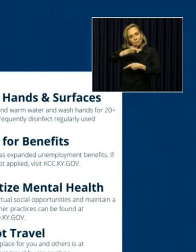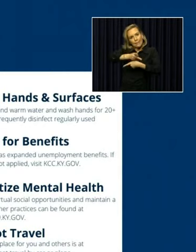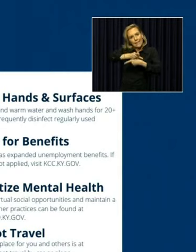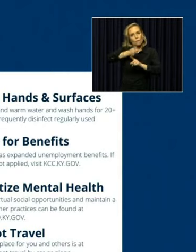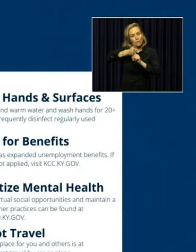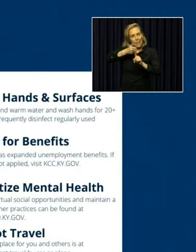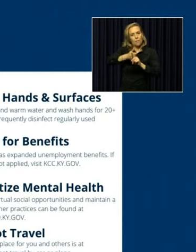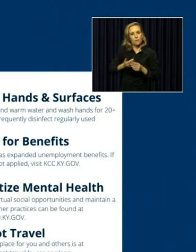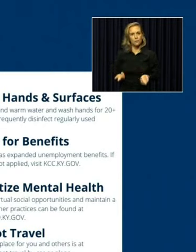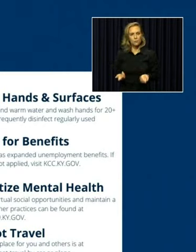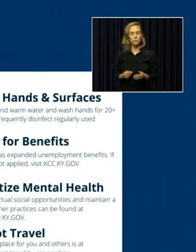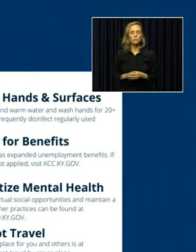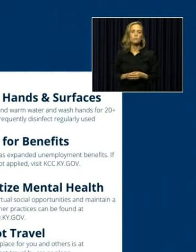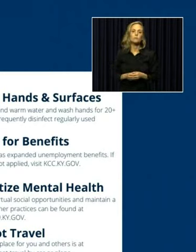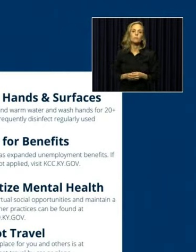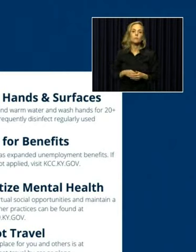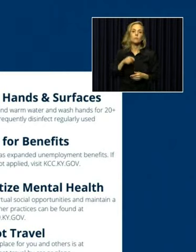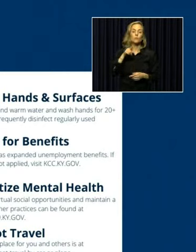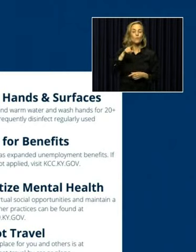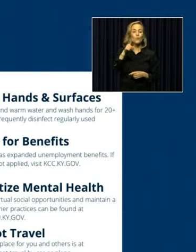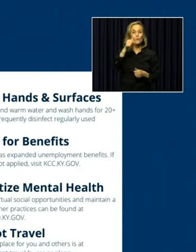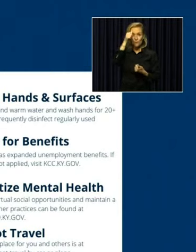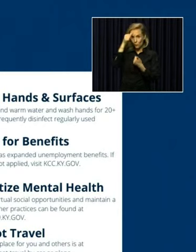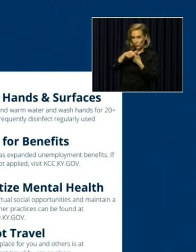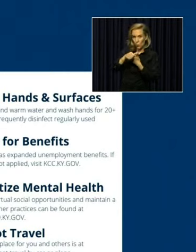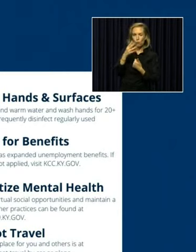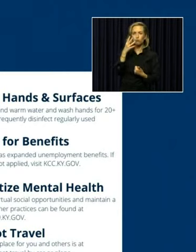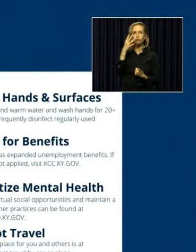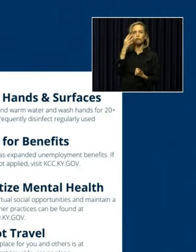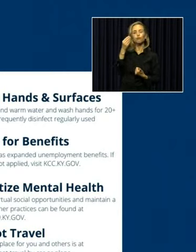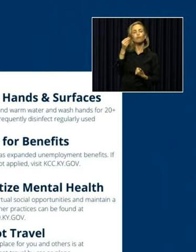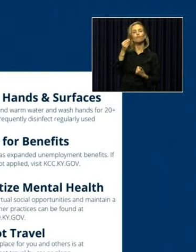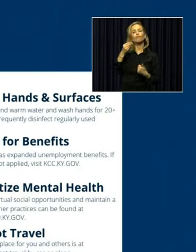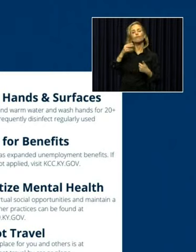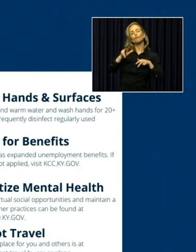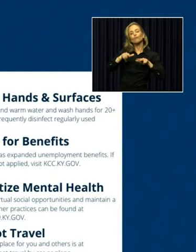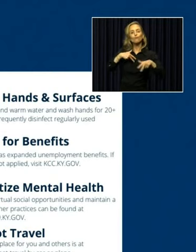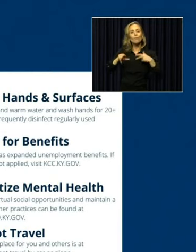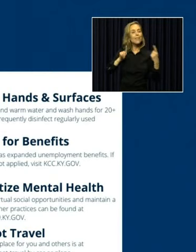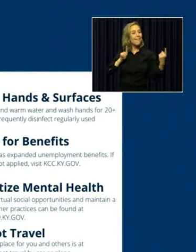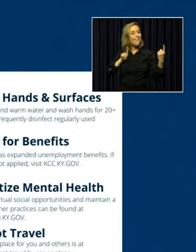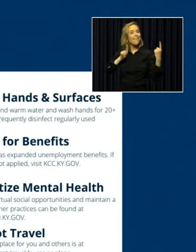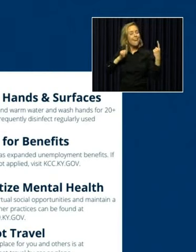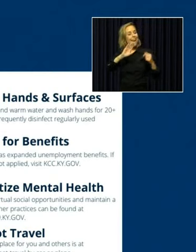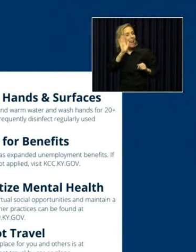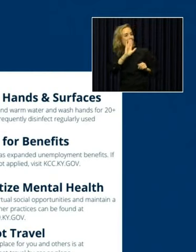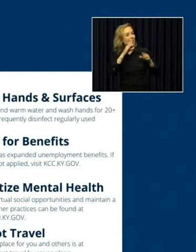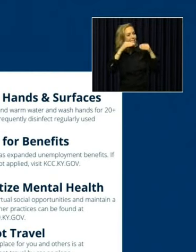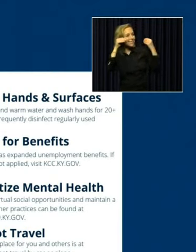DO NOT TRAVEL ANYWHERE. IT'S NOT JUST TO OTHER STATES, CERTAINLY DON'T TRAVEL TO OTHER STATES.